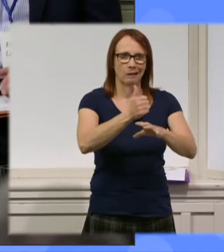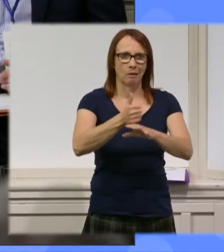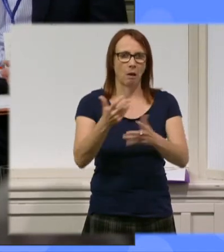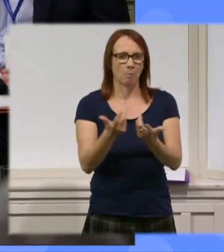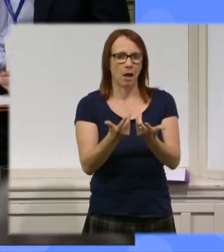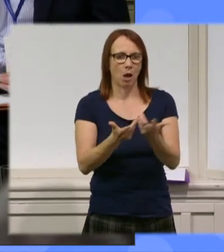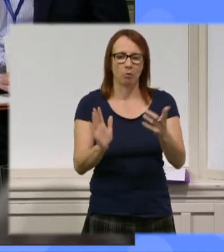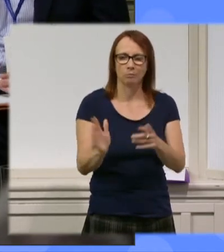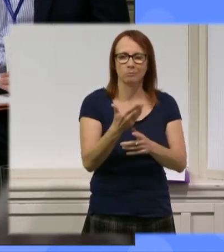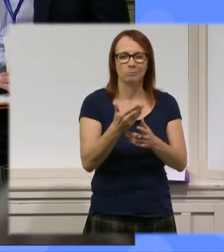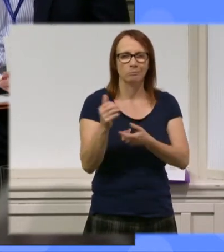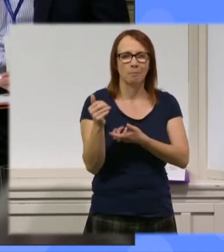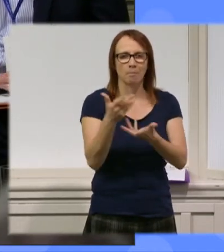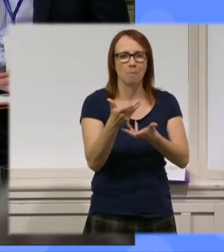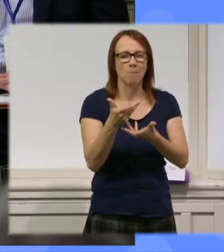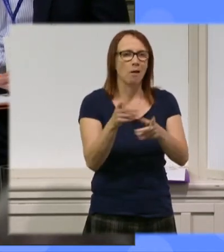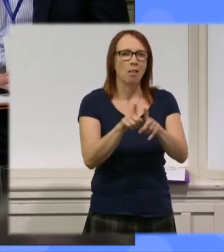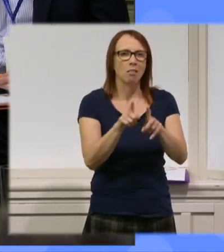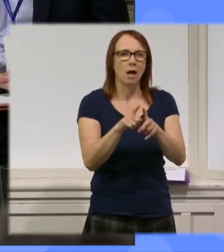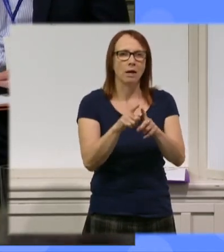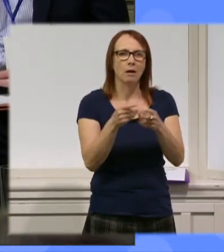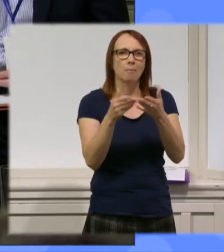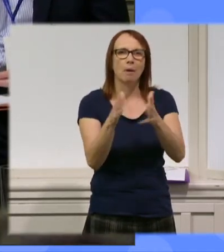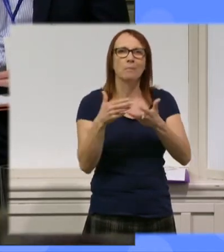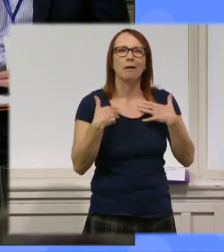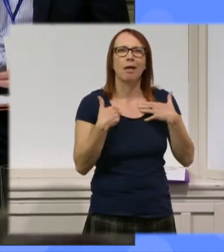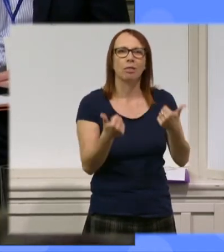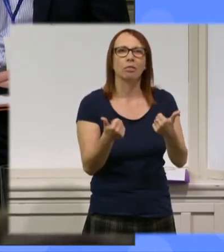terms of you know like public health you know it's very much you know any any